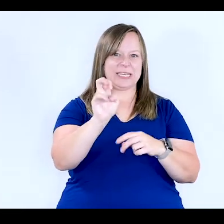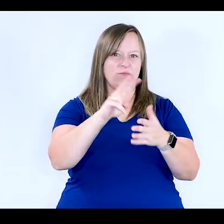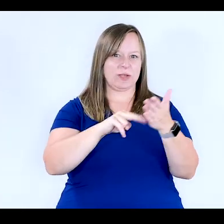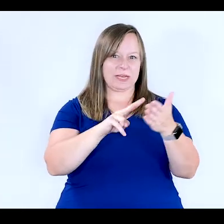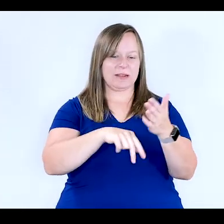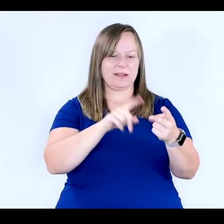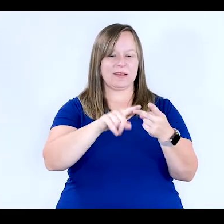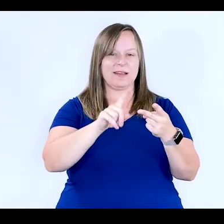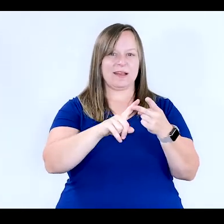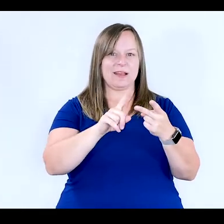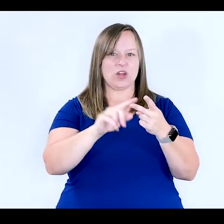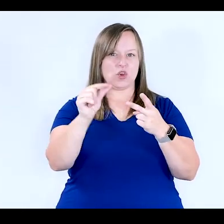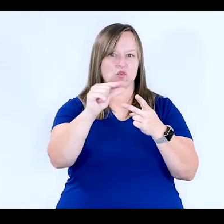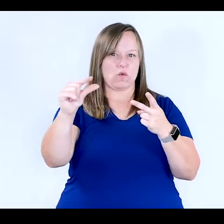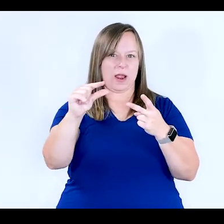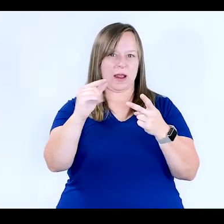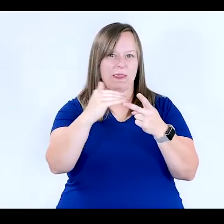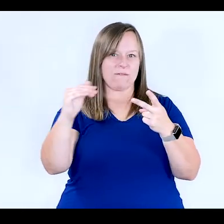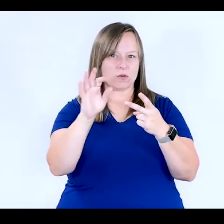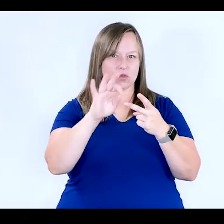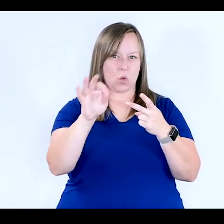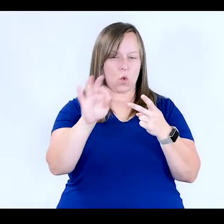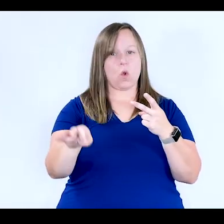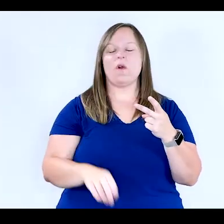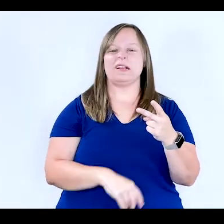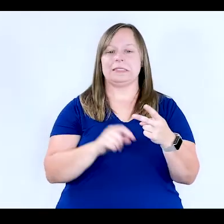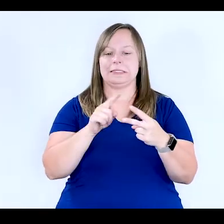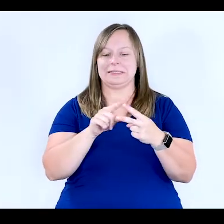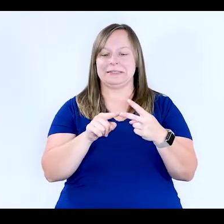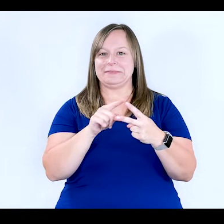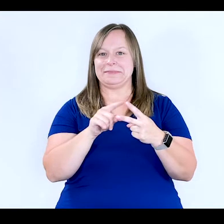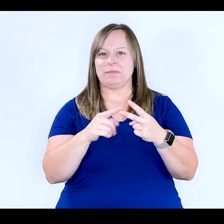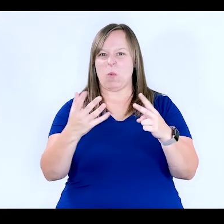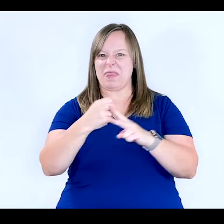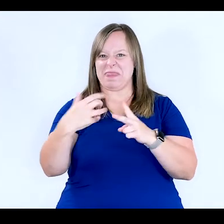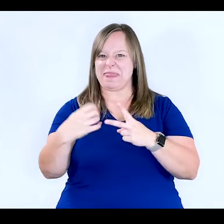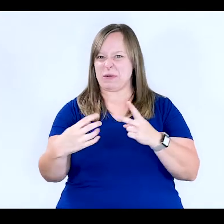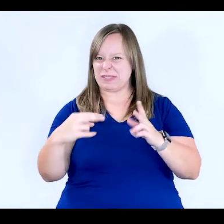and the Flesch-Kincaid Grade Level score, which I will get to exactly what they